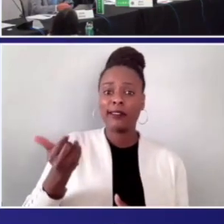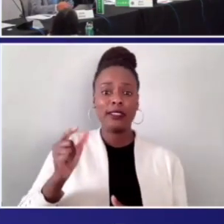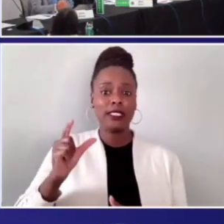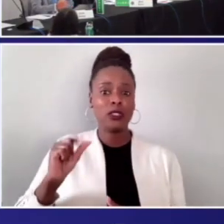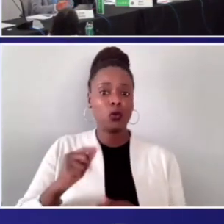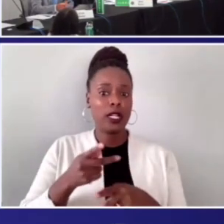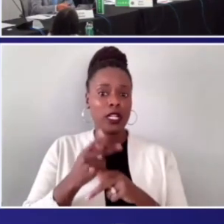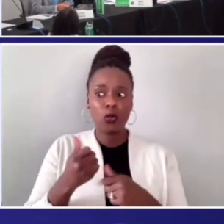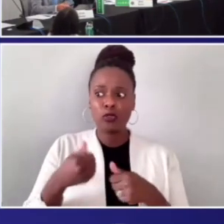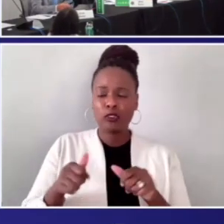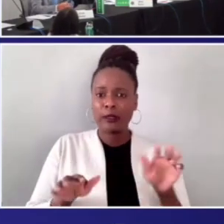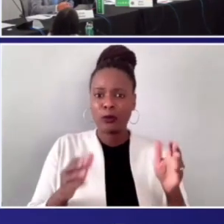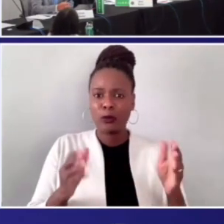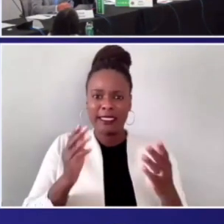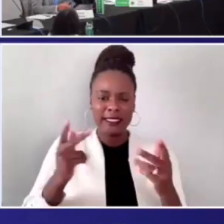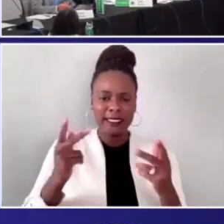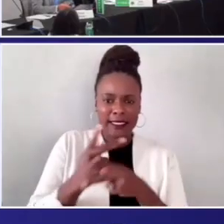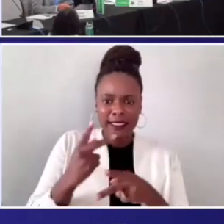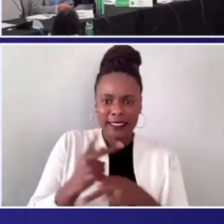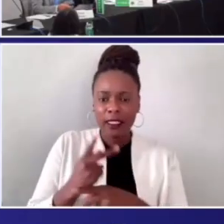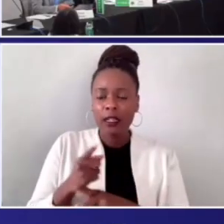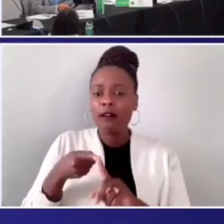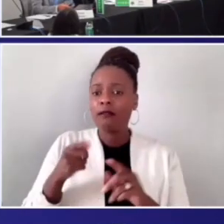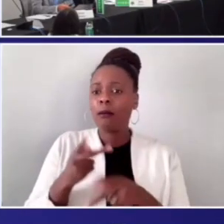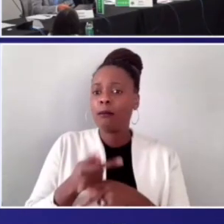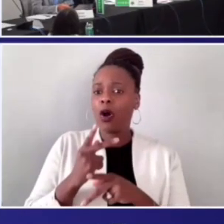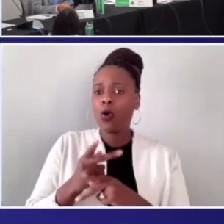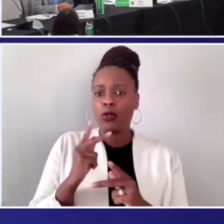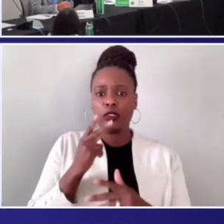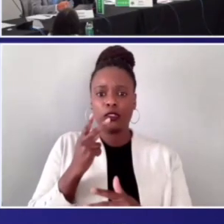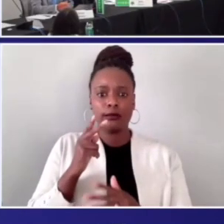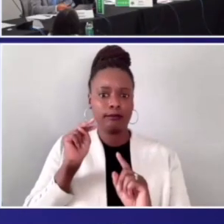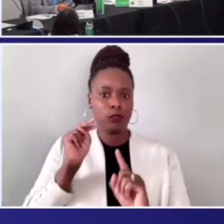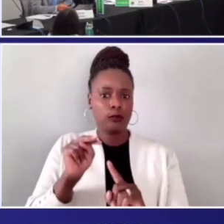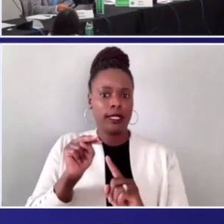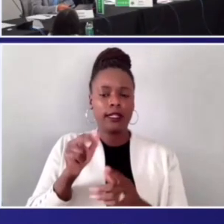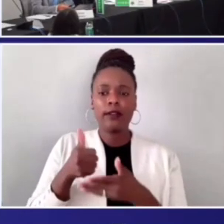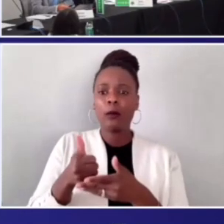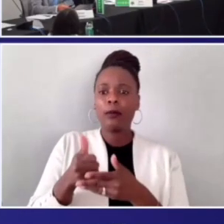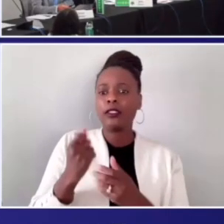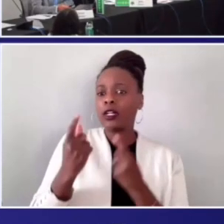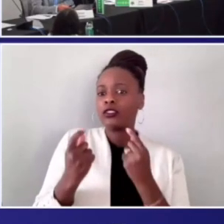through those, so from the borrower's perspective and helping them understand how the amount is going to be calculated.